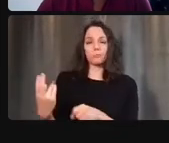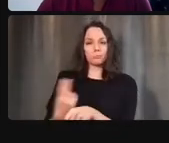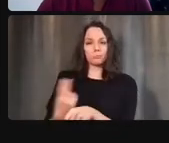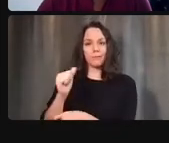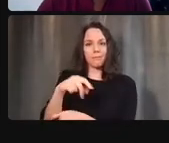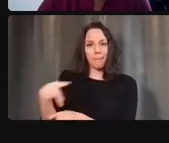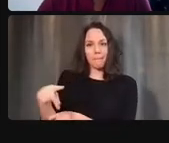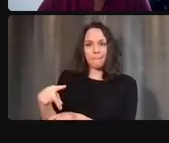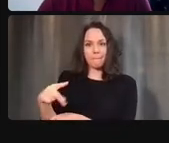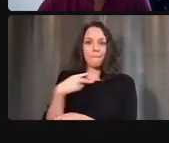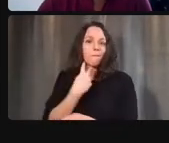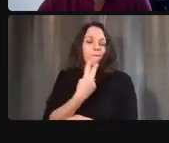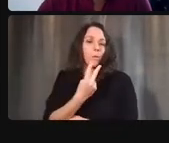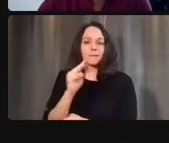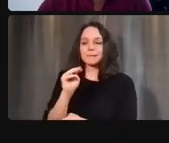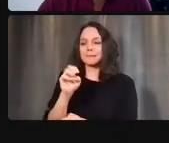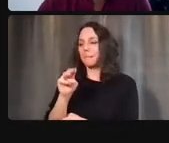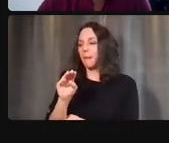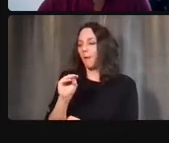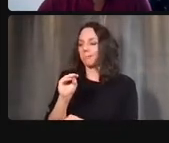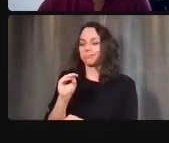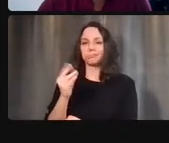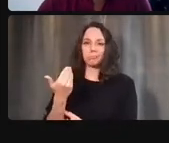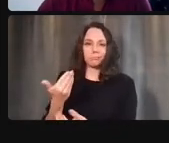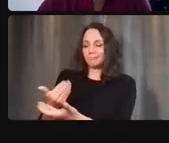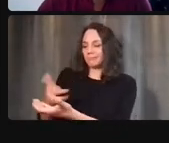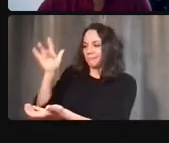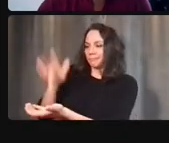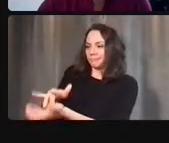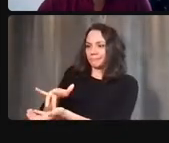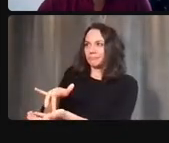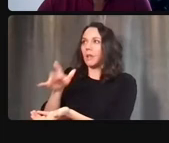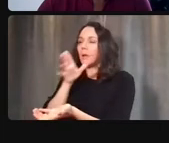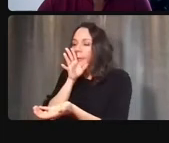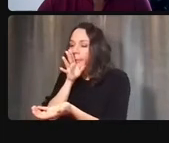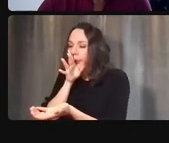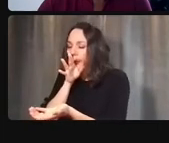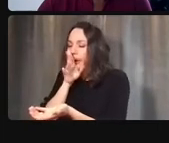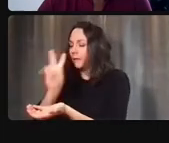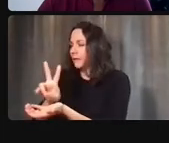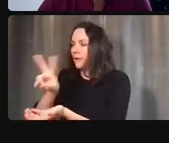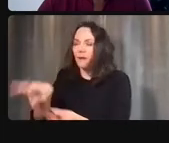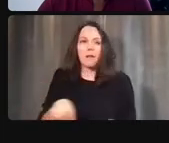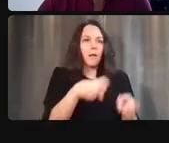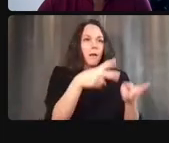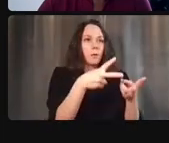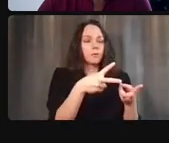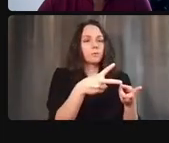on the cell phone and then uploading that to this very analog platform.